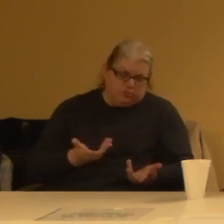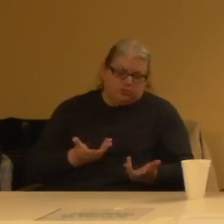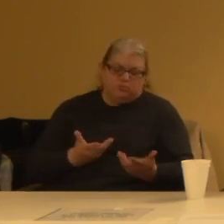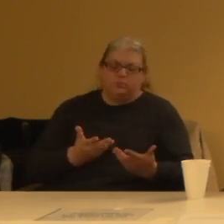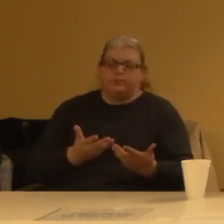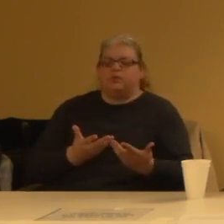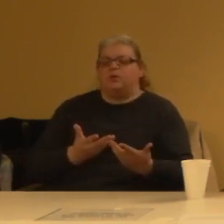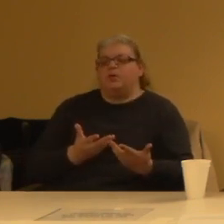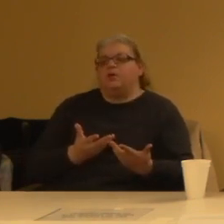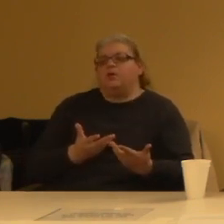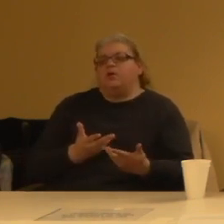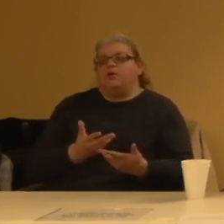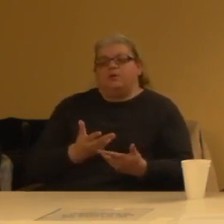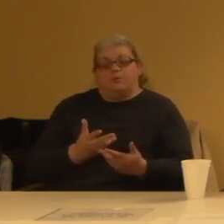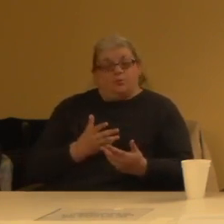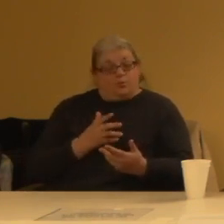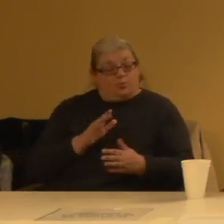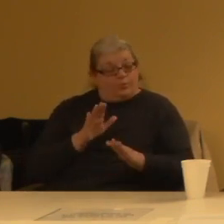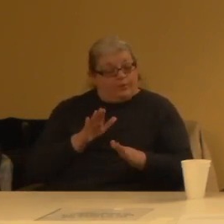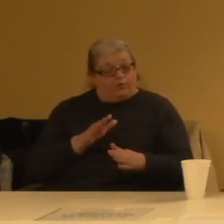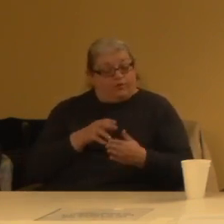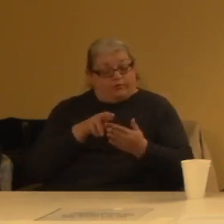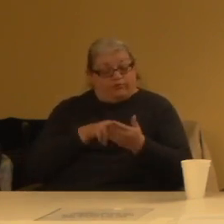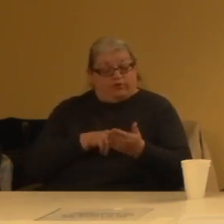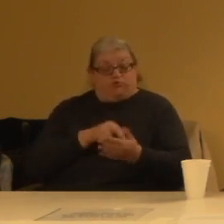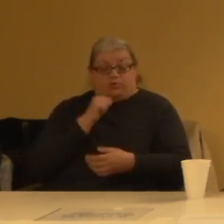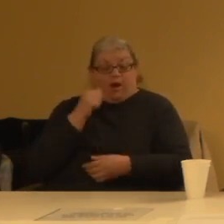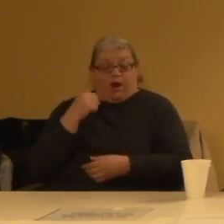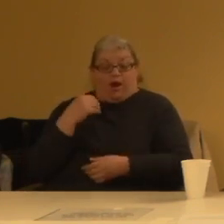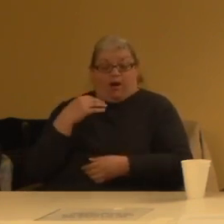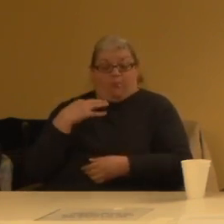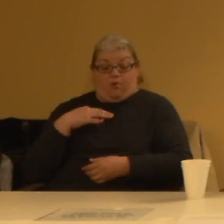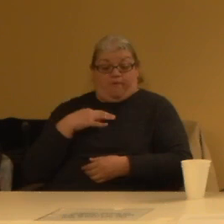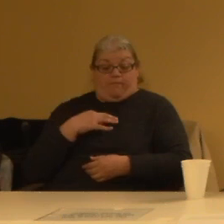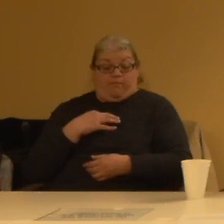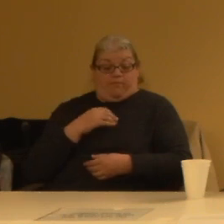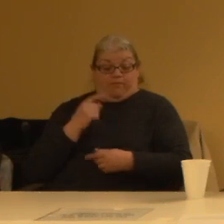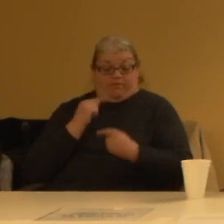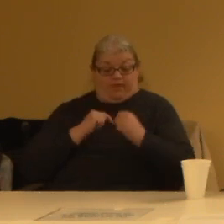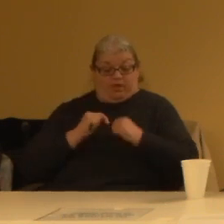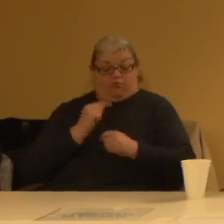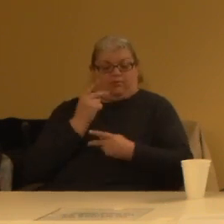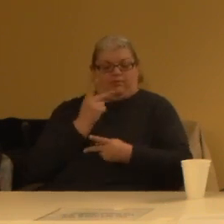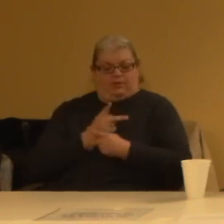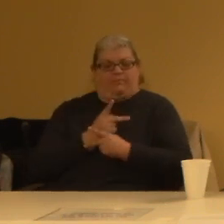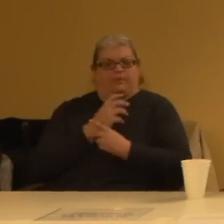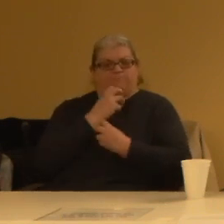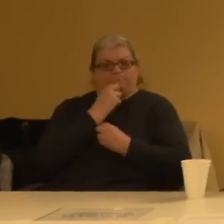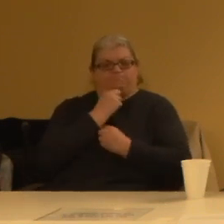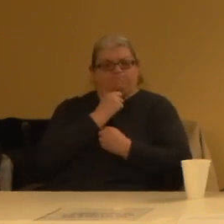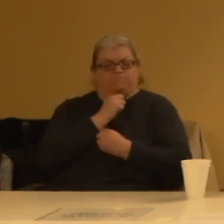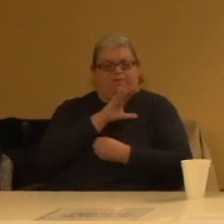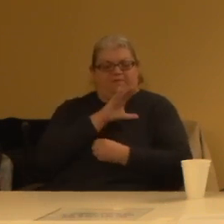wouldn't it be great if you registered as a non-profit theater and kept your status intact, and had a 501C3, and